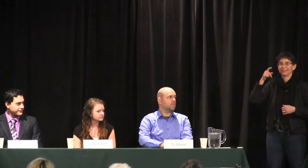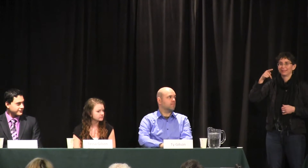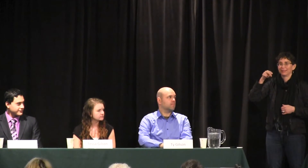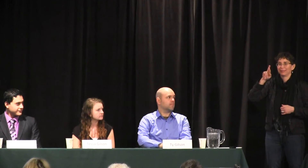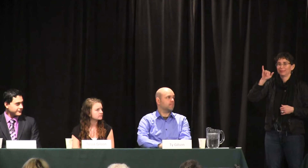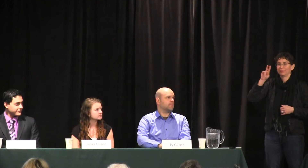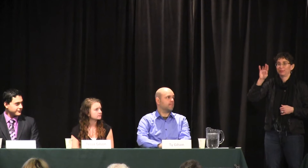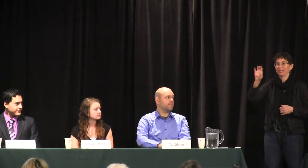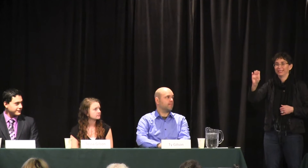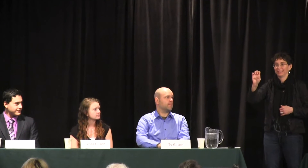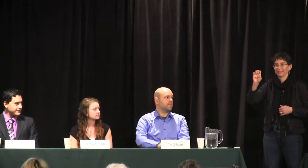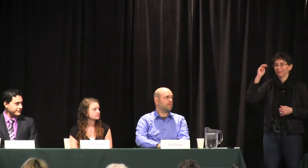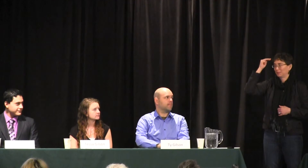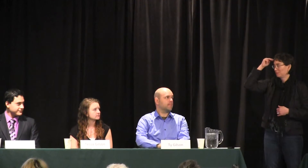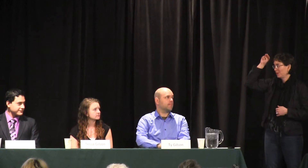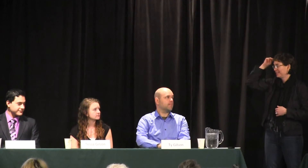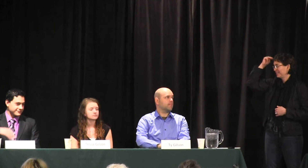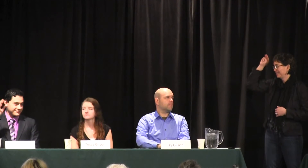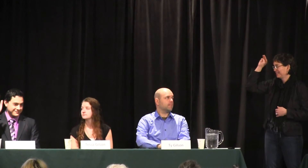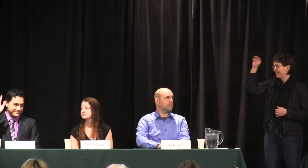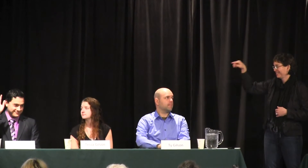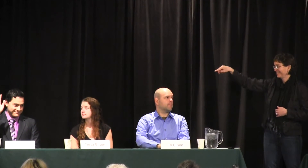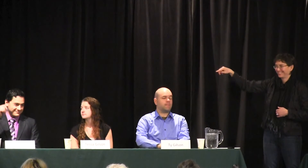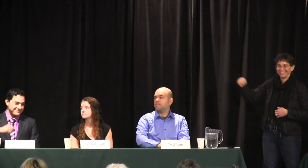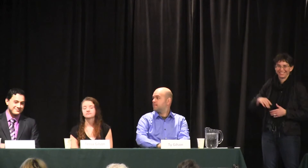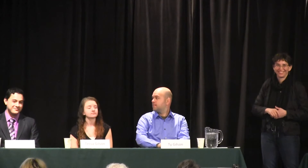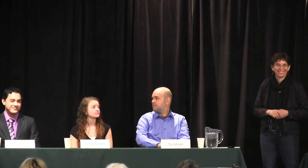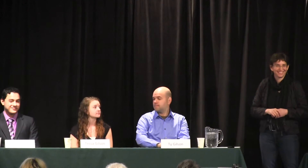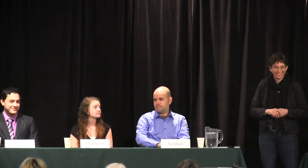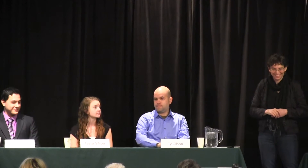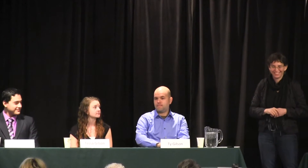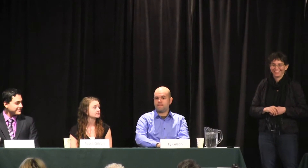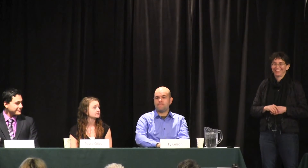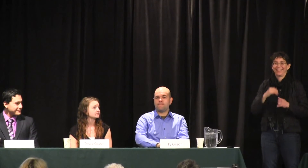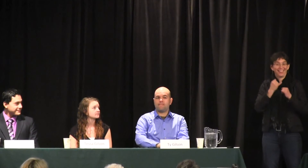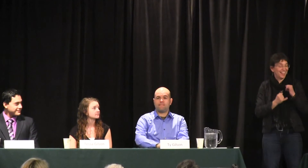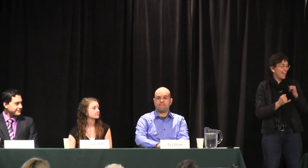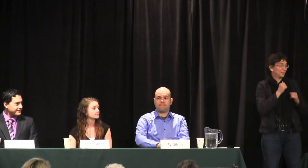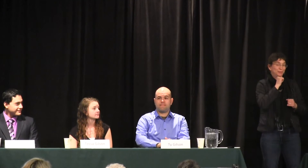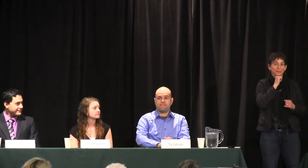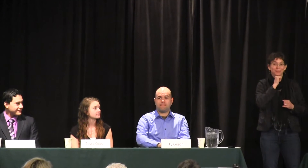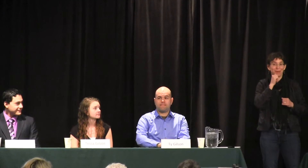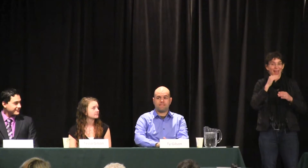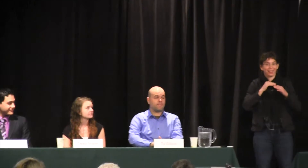is Moises Prince.